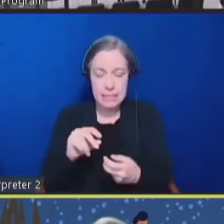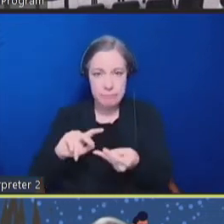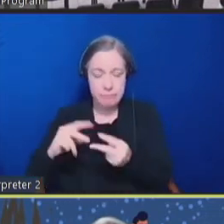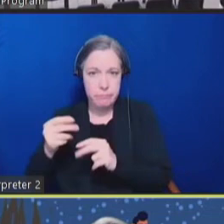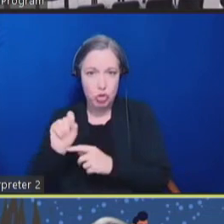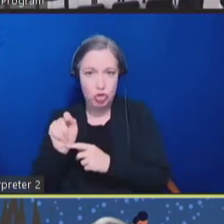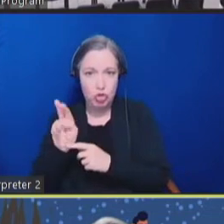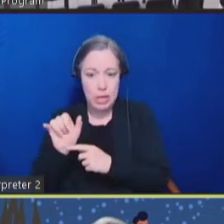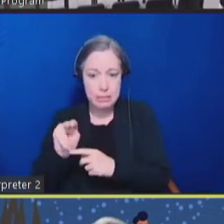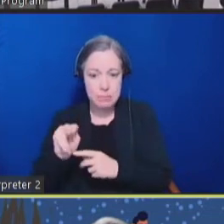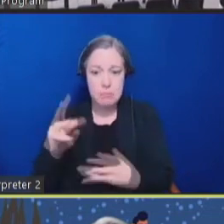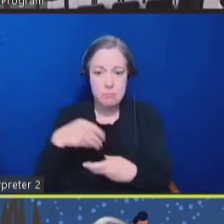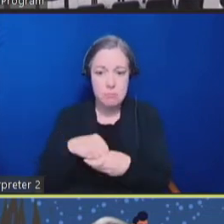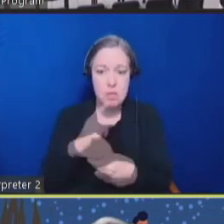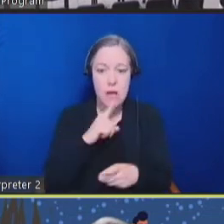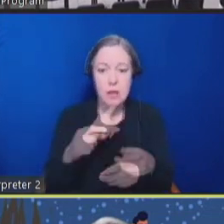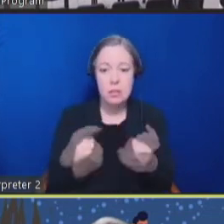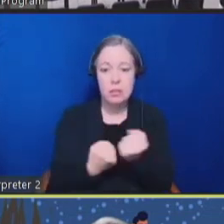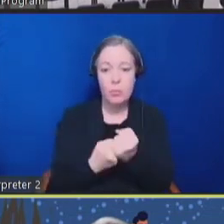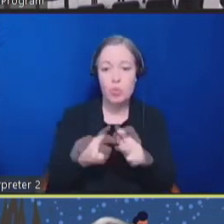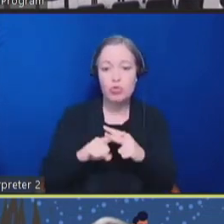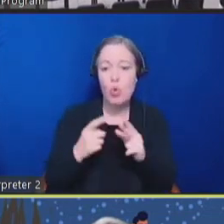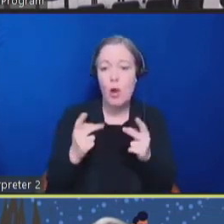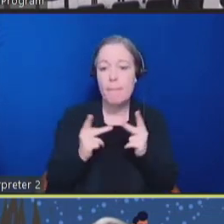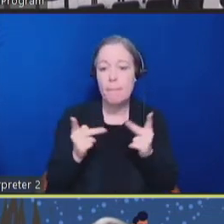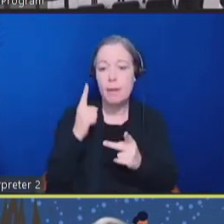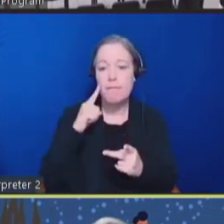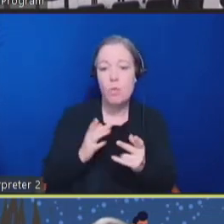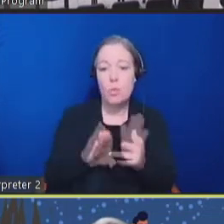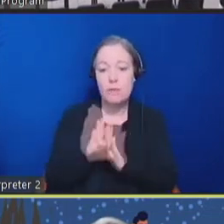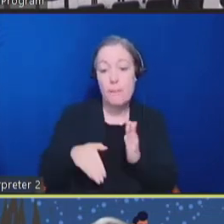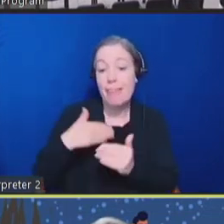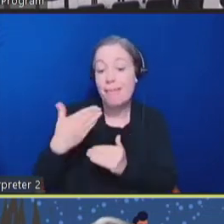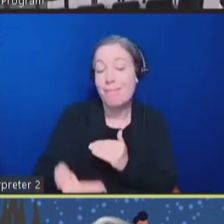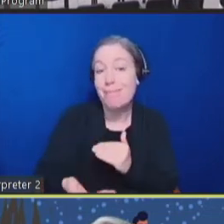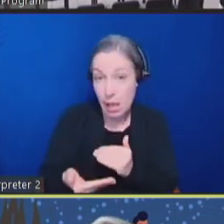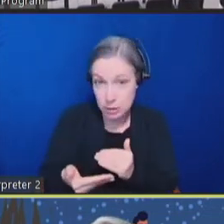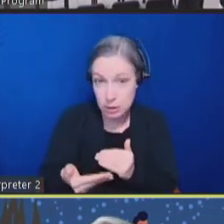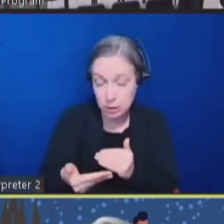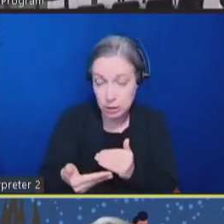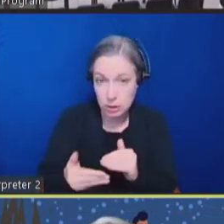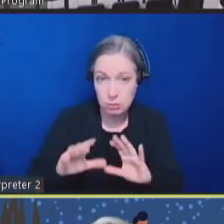of next-generation COVID-19 vaccines. And that is my update for today. Thank you.